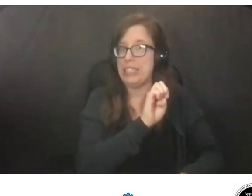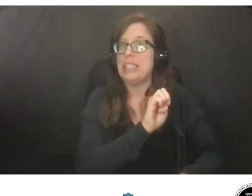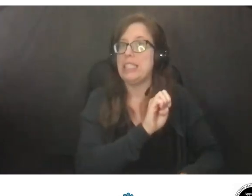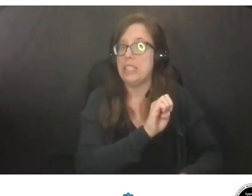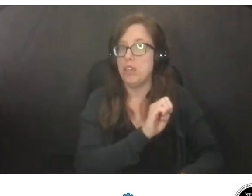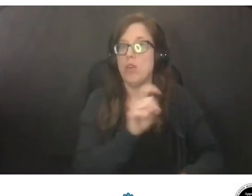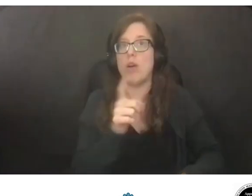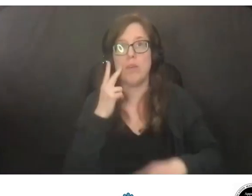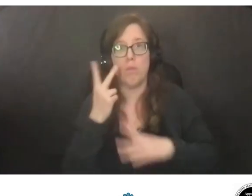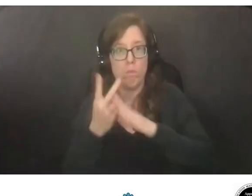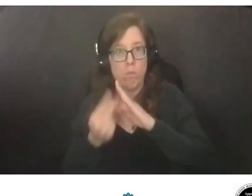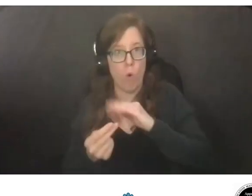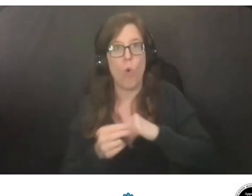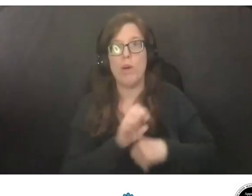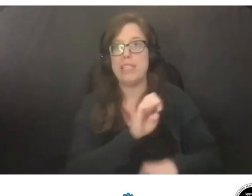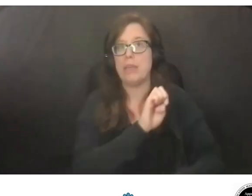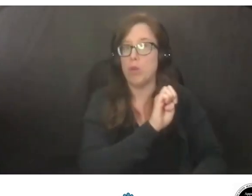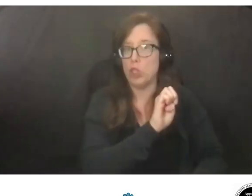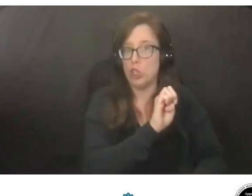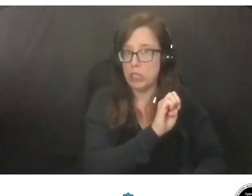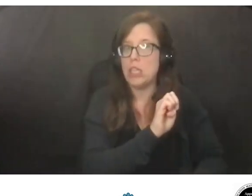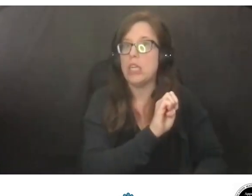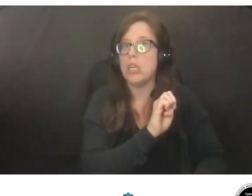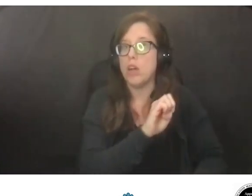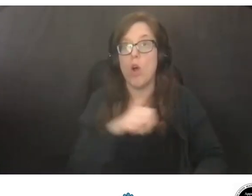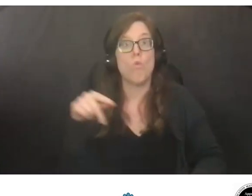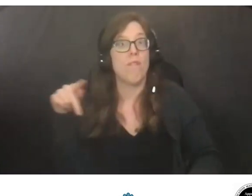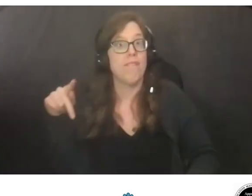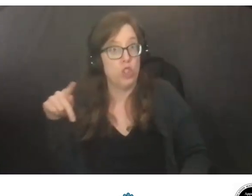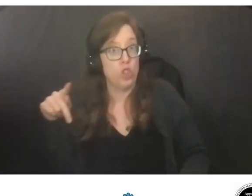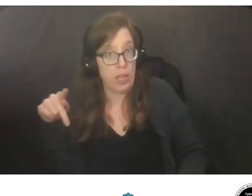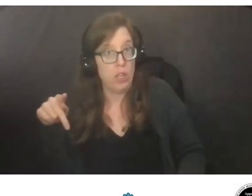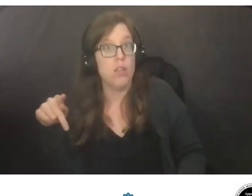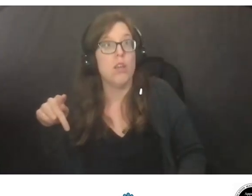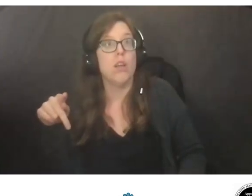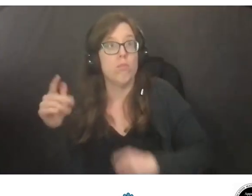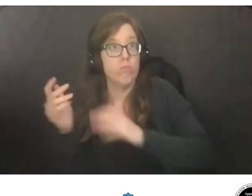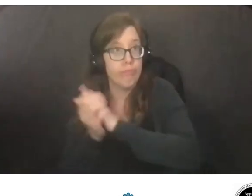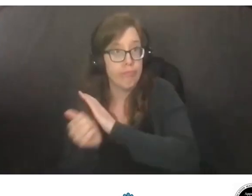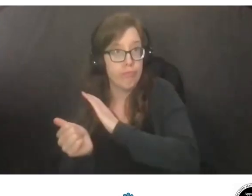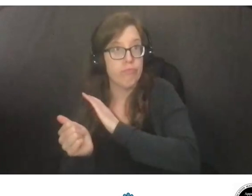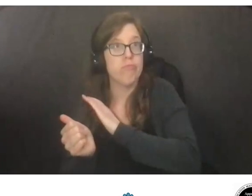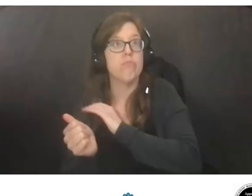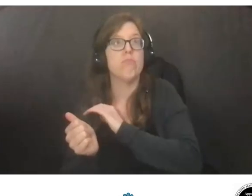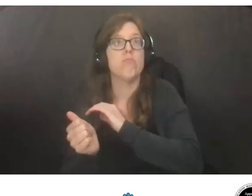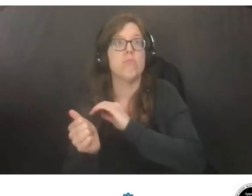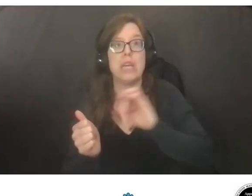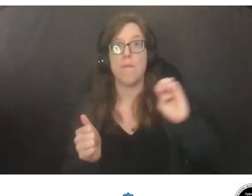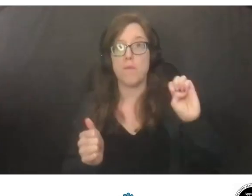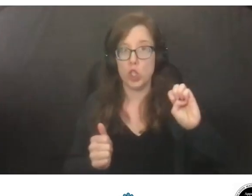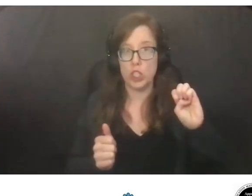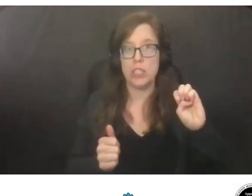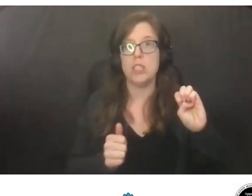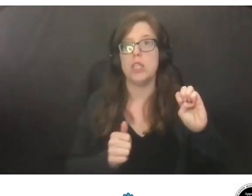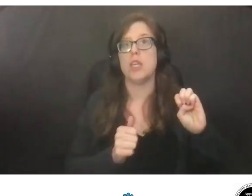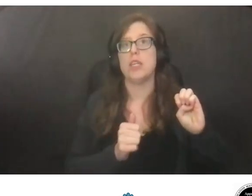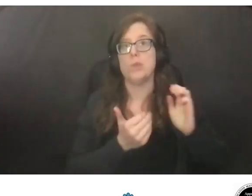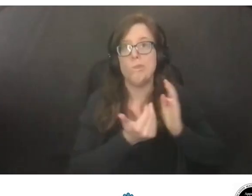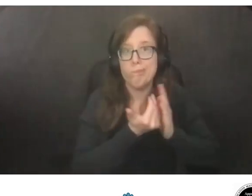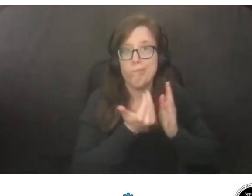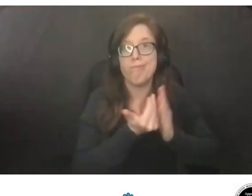Both. Okay, great. Emerging... proficient...emerging...emerging.